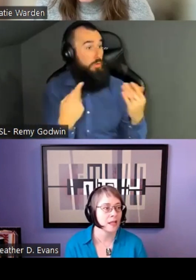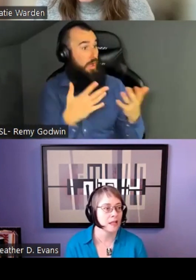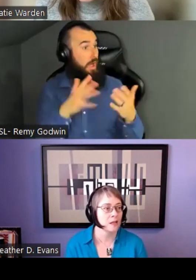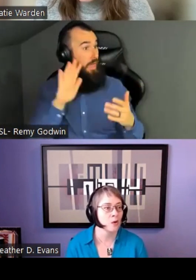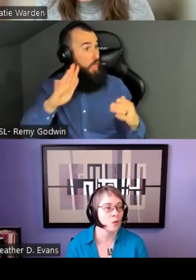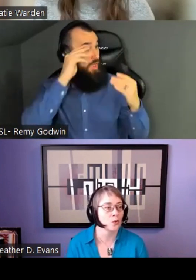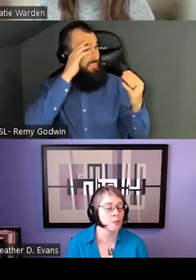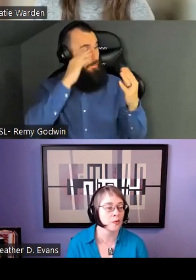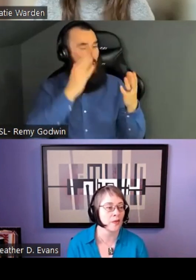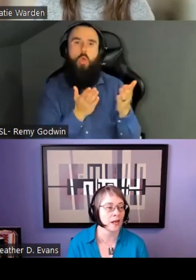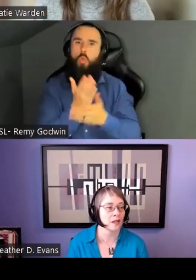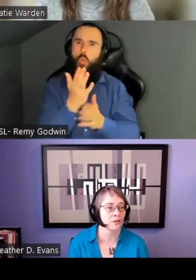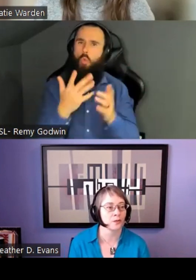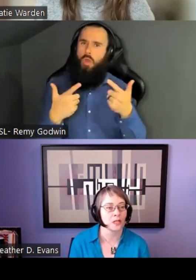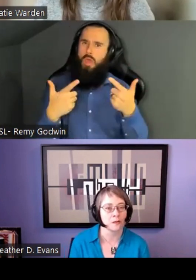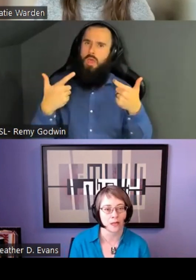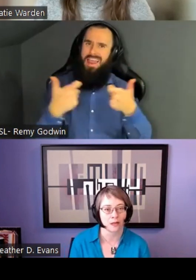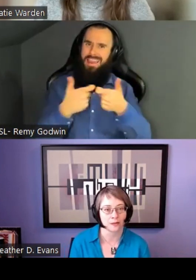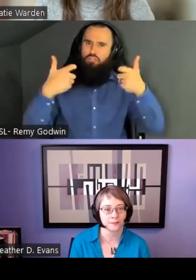I.e. will only provide it through email.